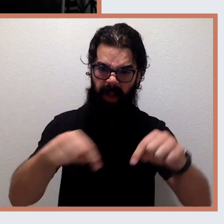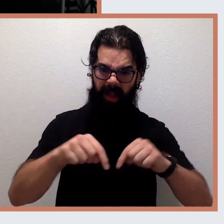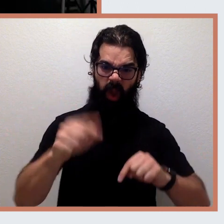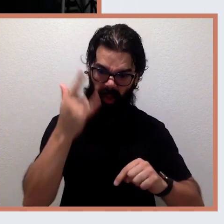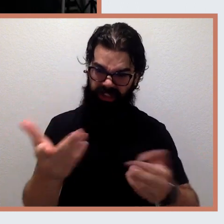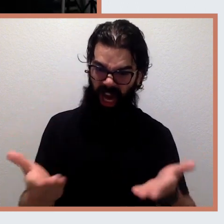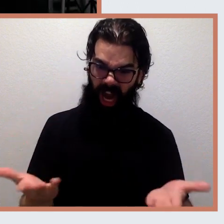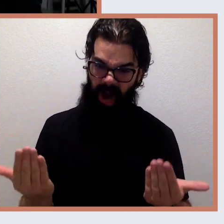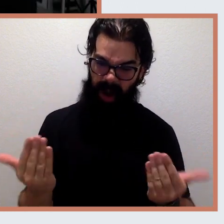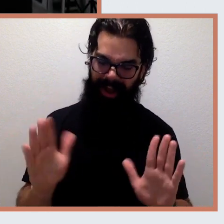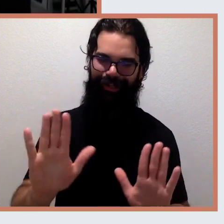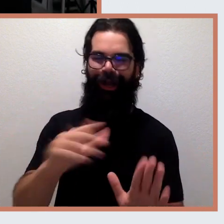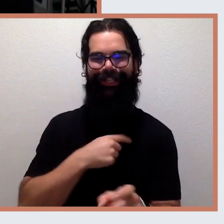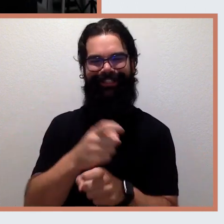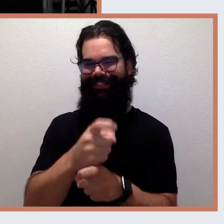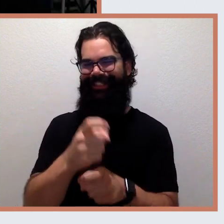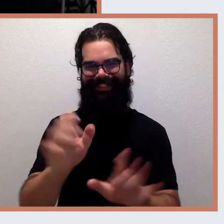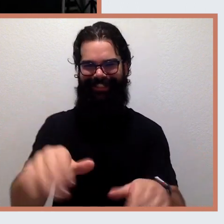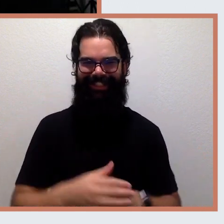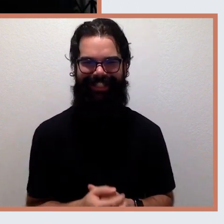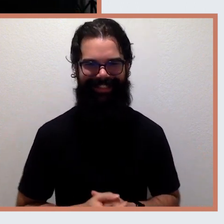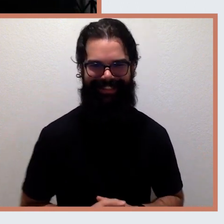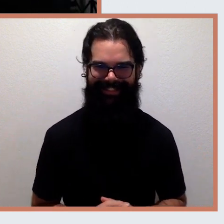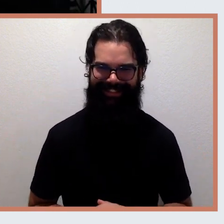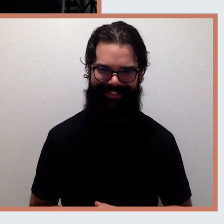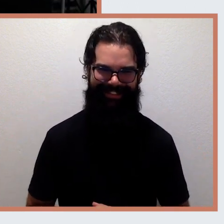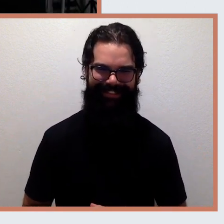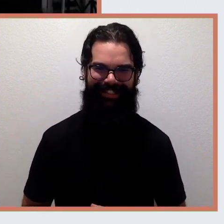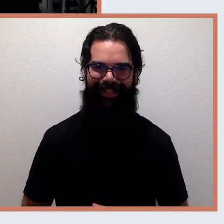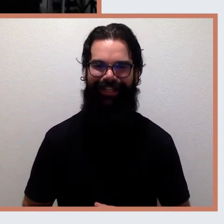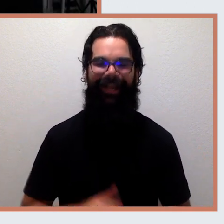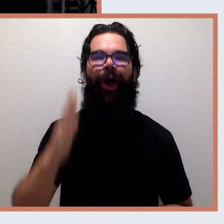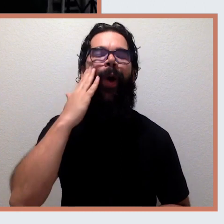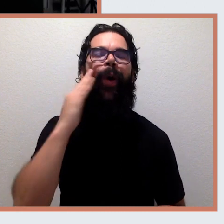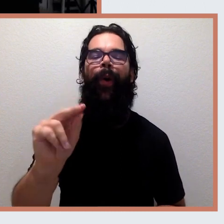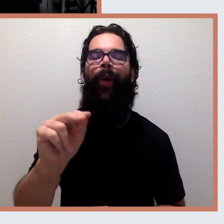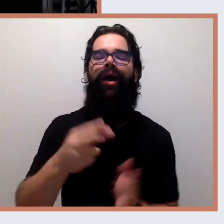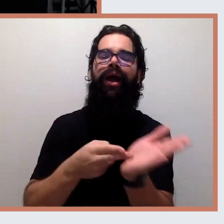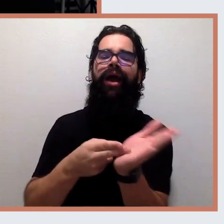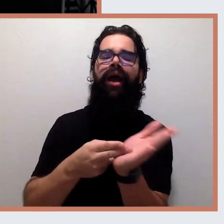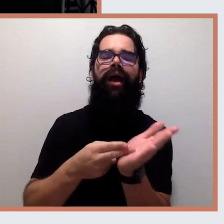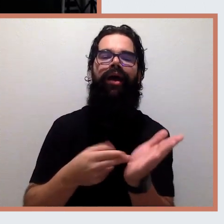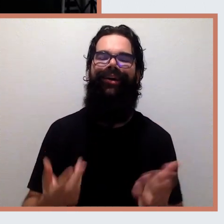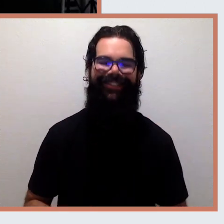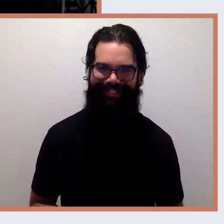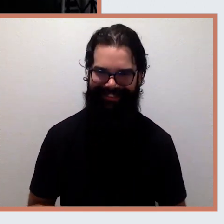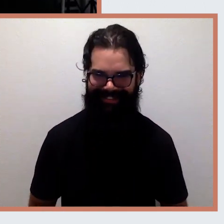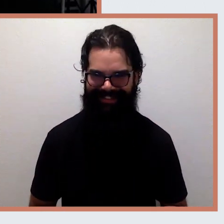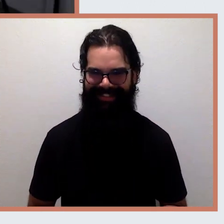I didn't know, wow, you sold-- Why'd you do that? Go back. What? Why are you here? No, I'm kidding. Oh, come on, Jaylen, you don't believe that.